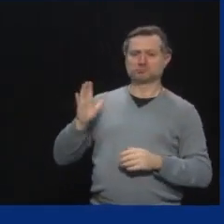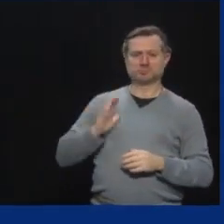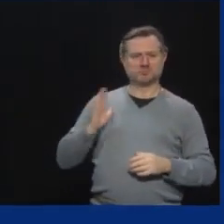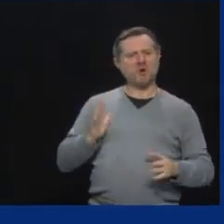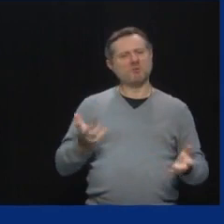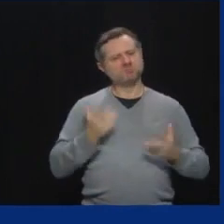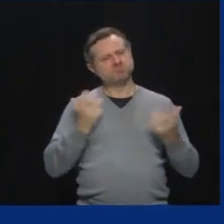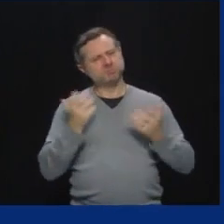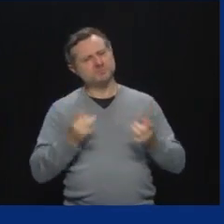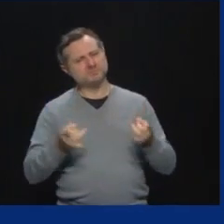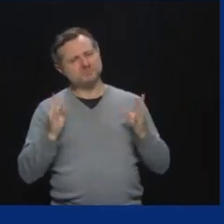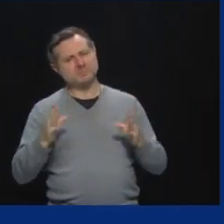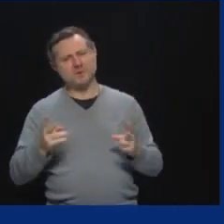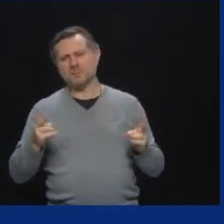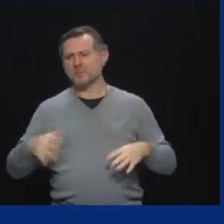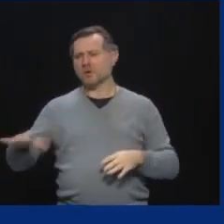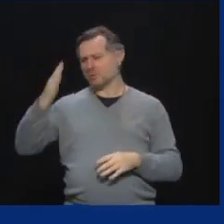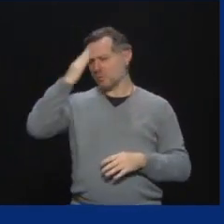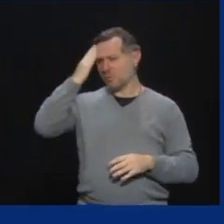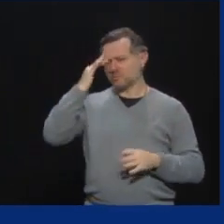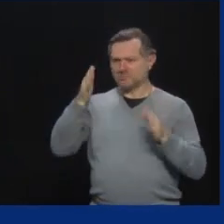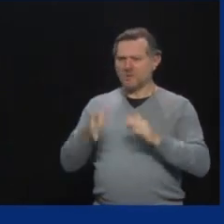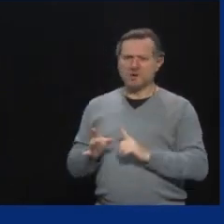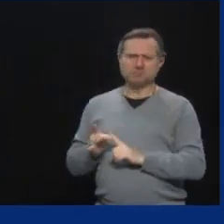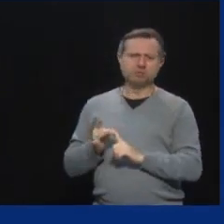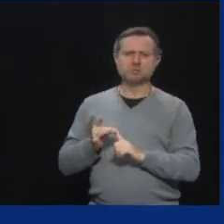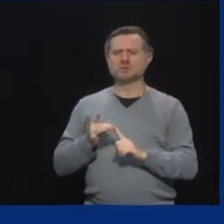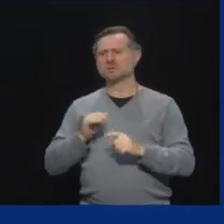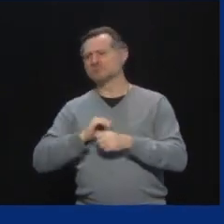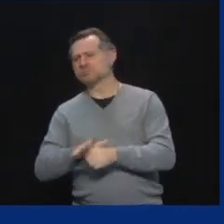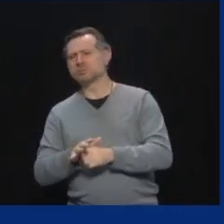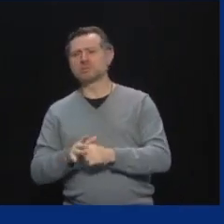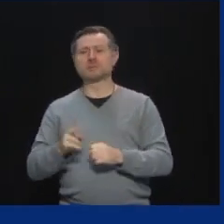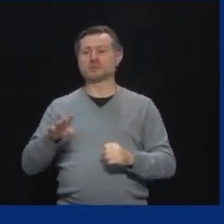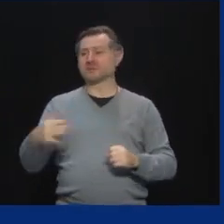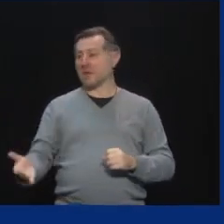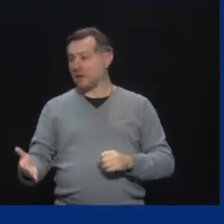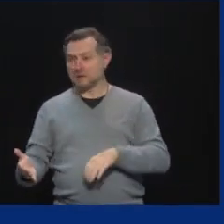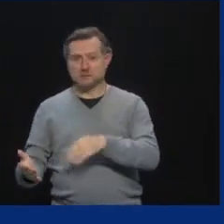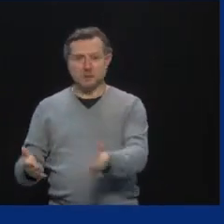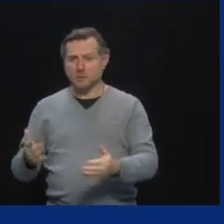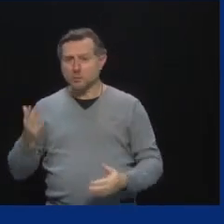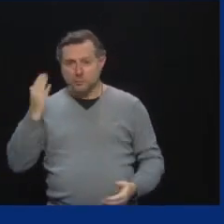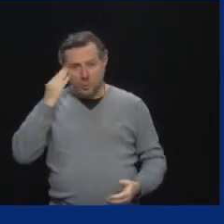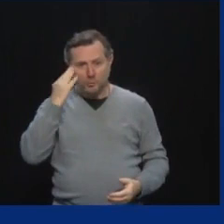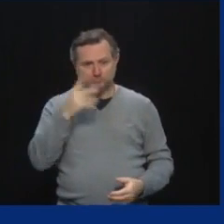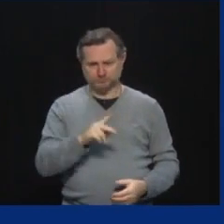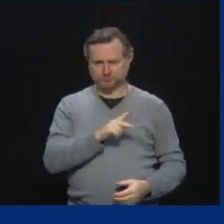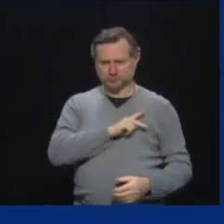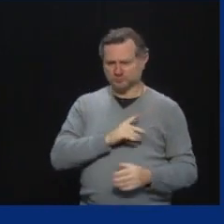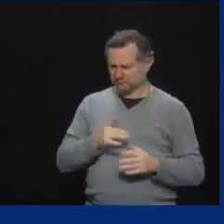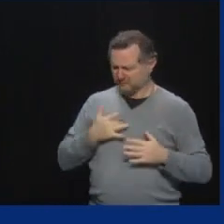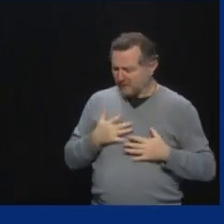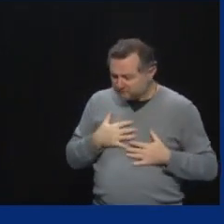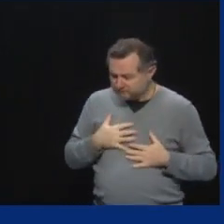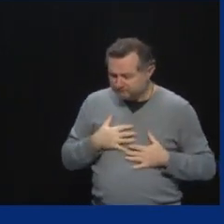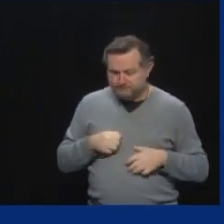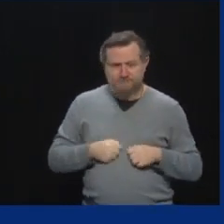Covid or succumbed to covid. This is personal for us as new Yorkers and that's why we wanted to make sure that we may have been first hit. But I want